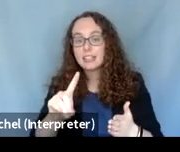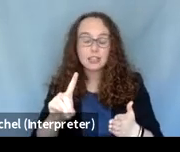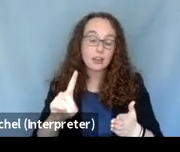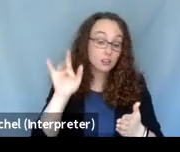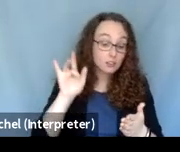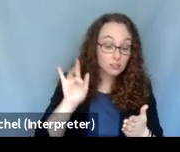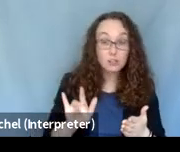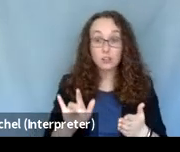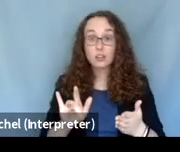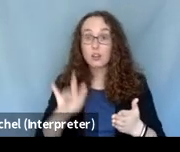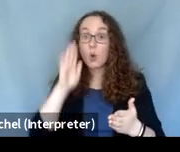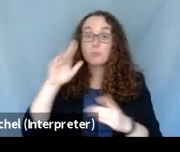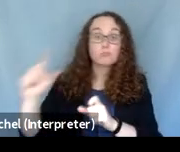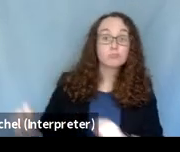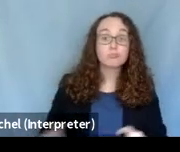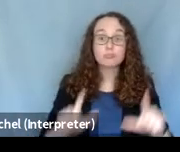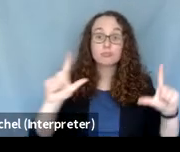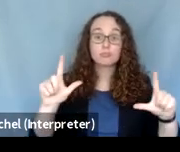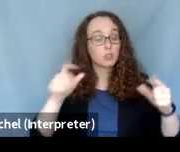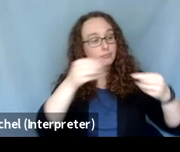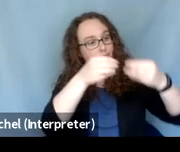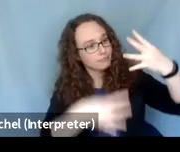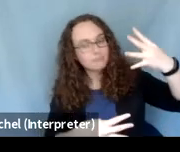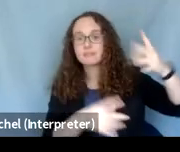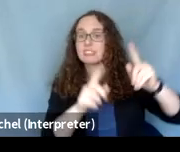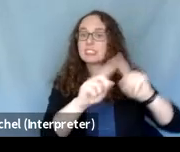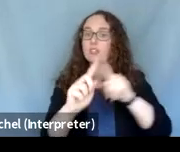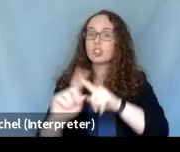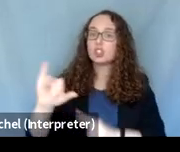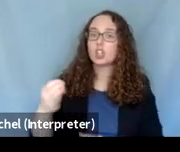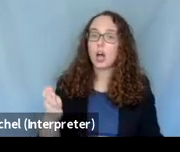number of job opportunities.